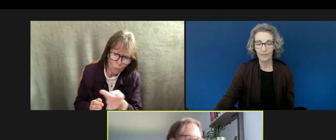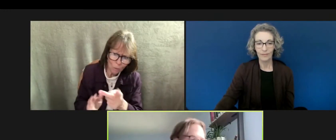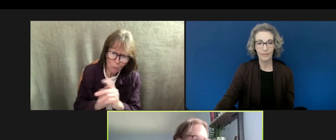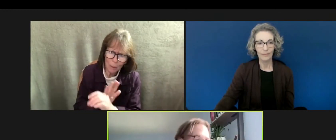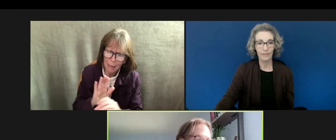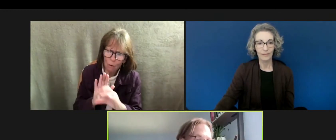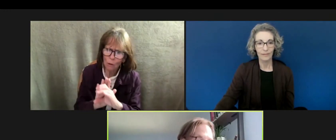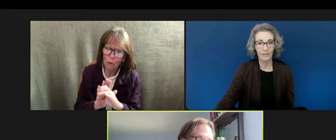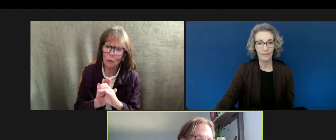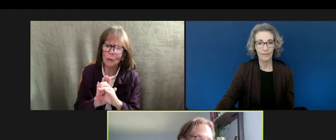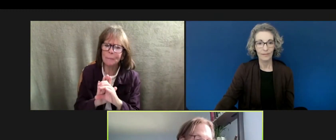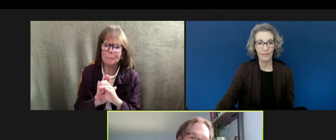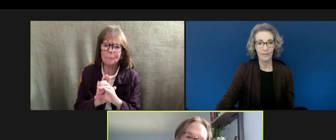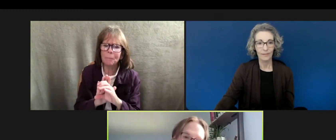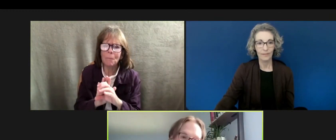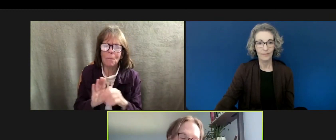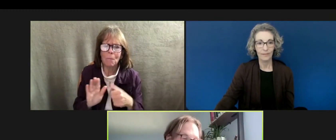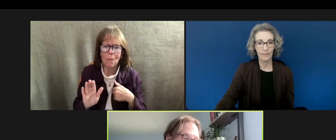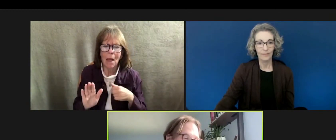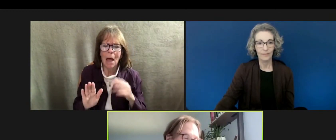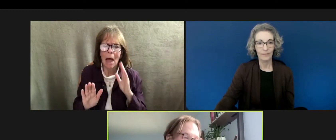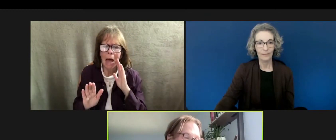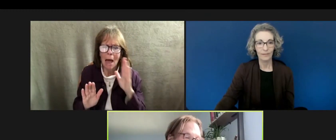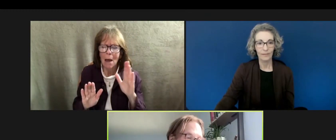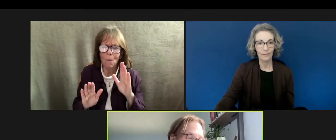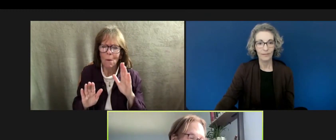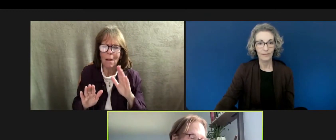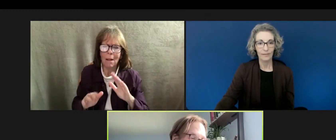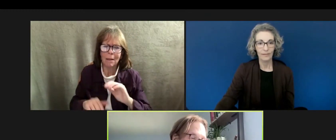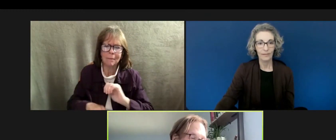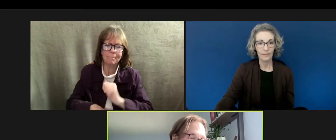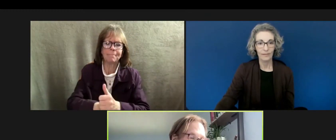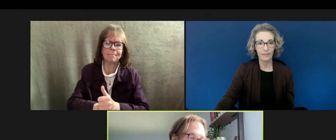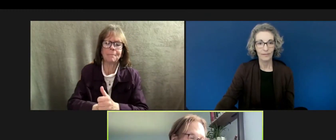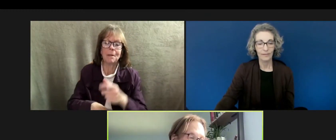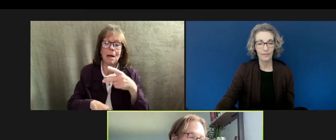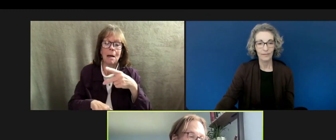And I'm gonna put up another poll in Slido before I bring them back on.